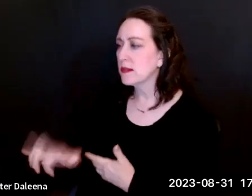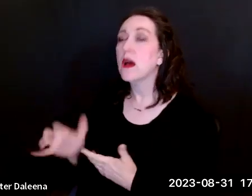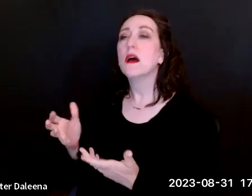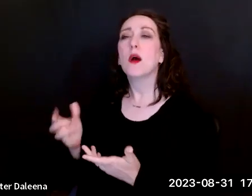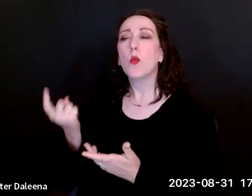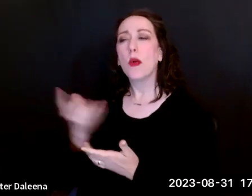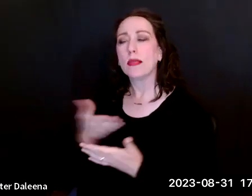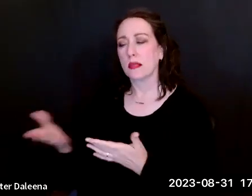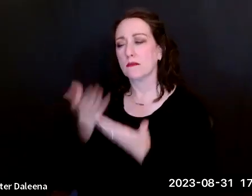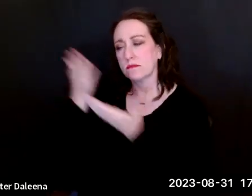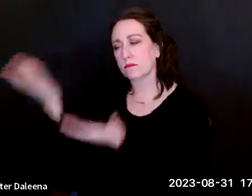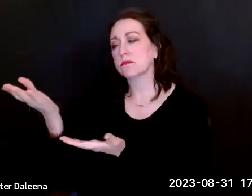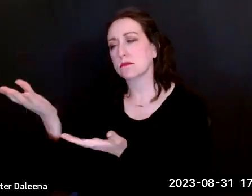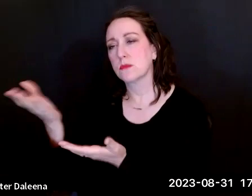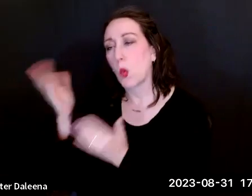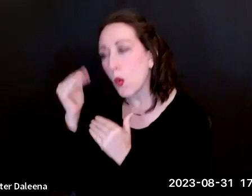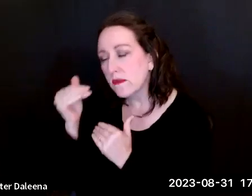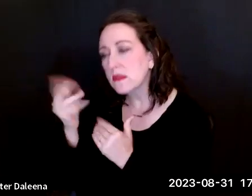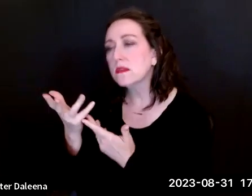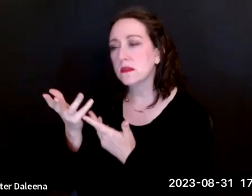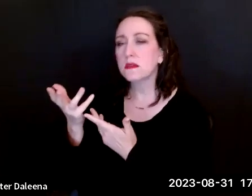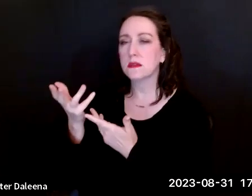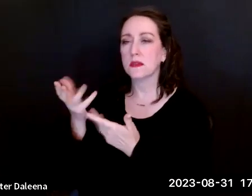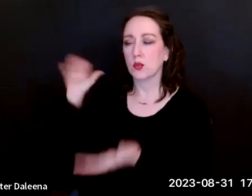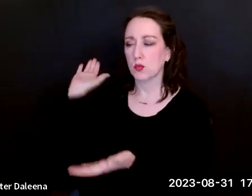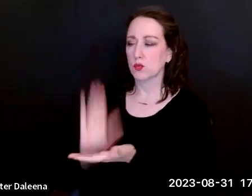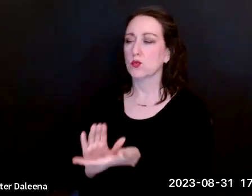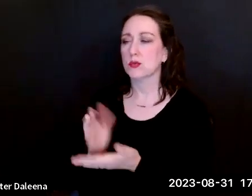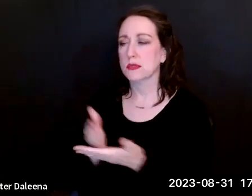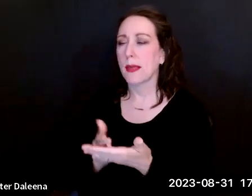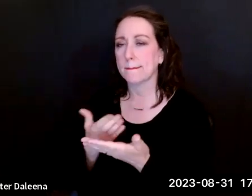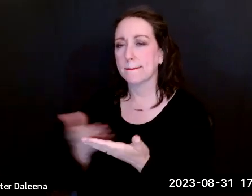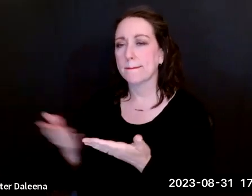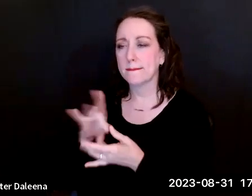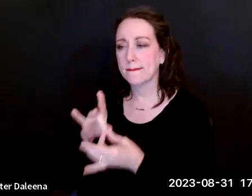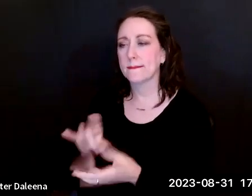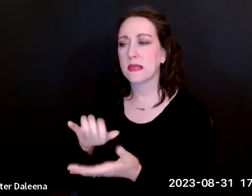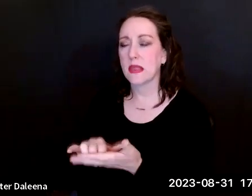recommending to hopefully um reduce some of the issues associated with that is the first